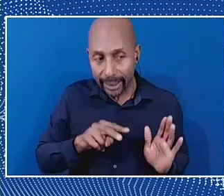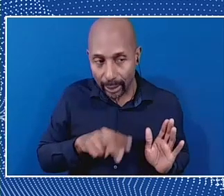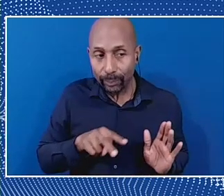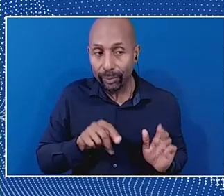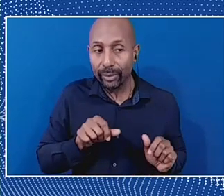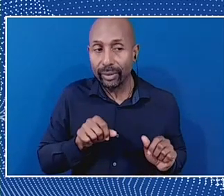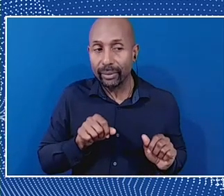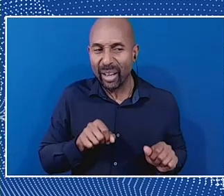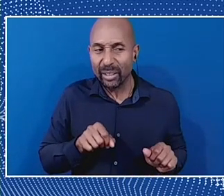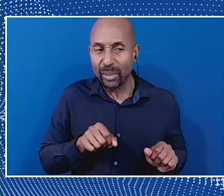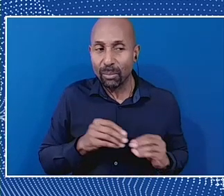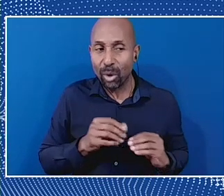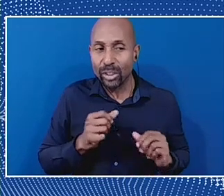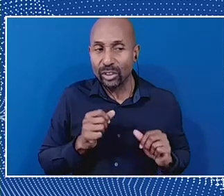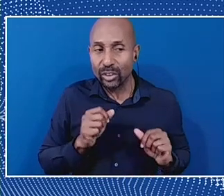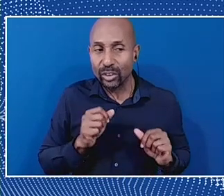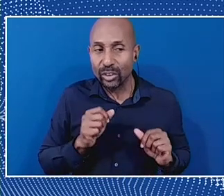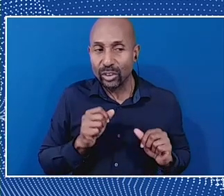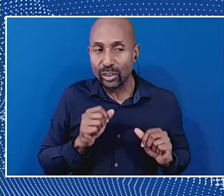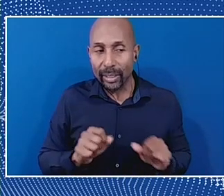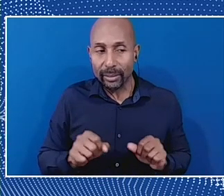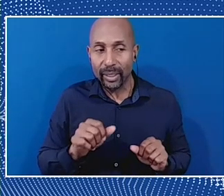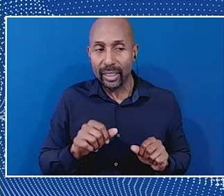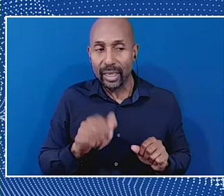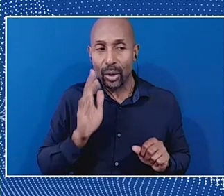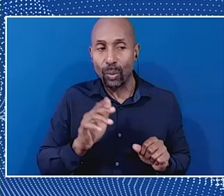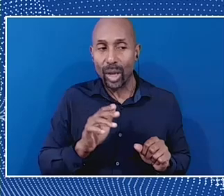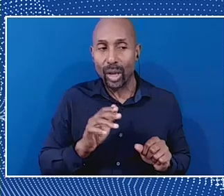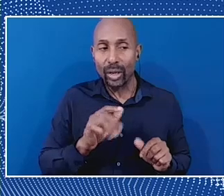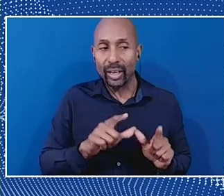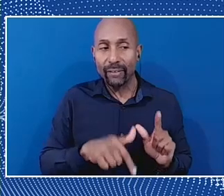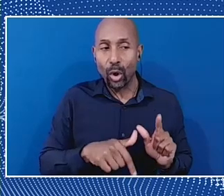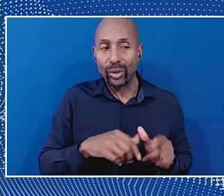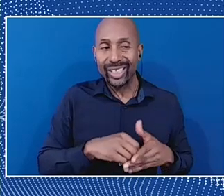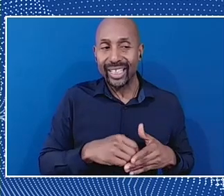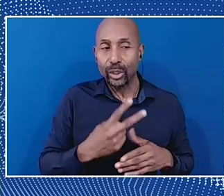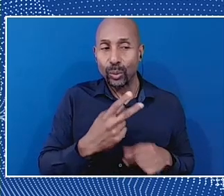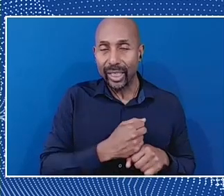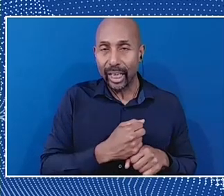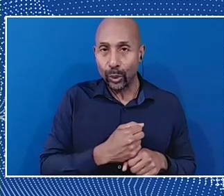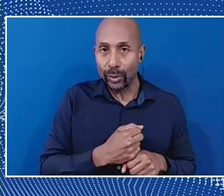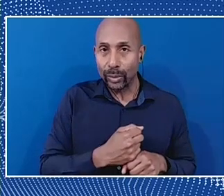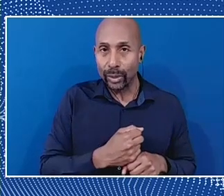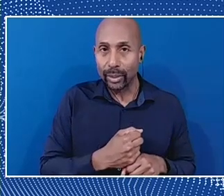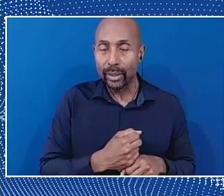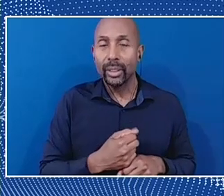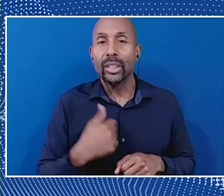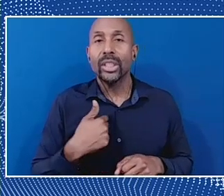So I just want to point out that it's kind of separate and apart, even though we may